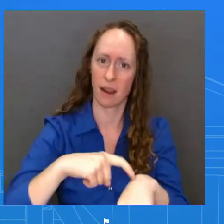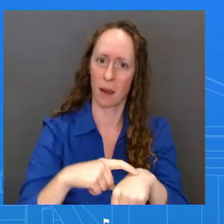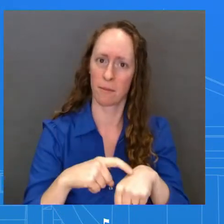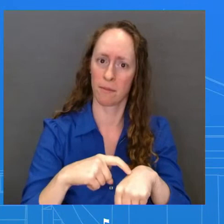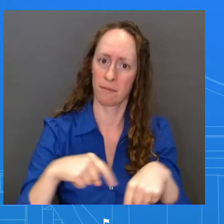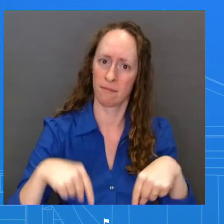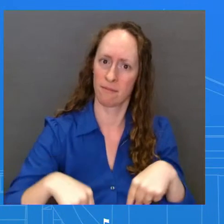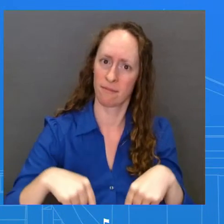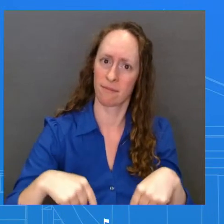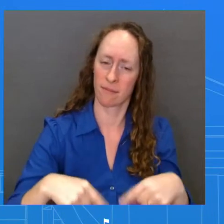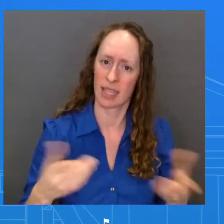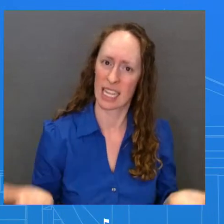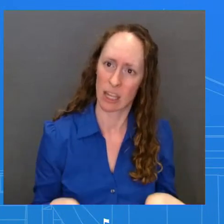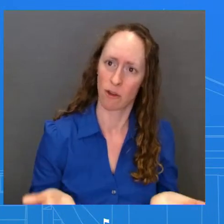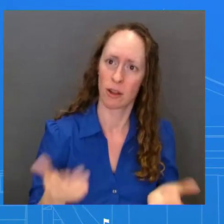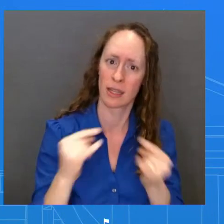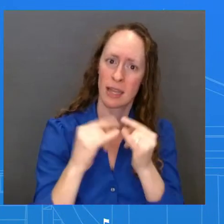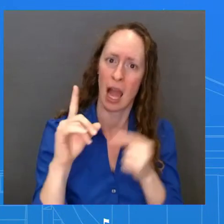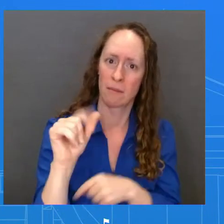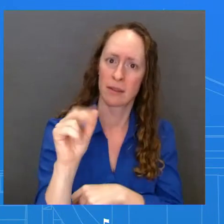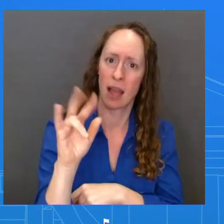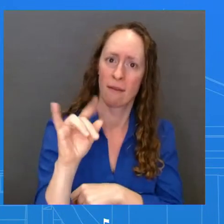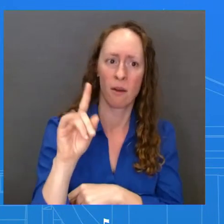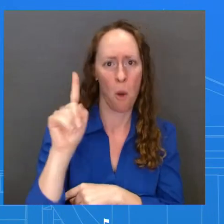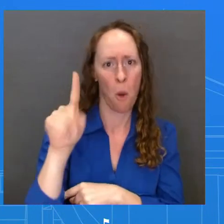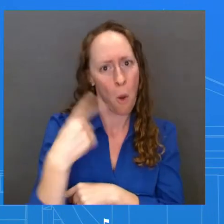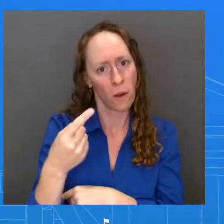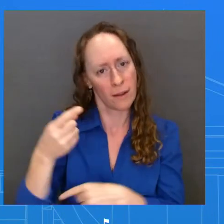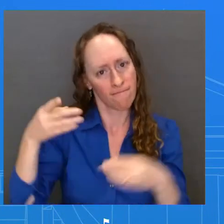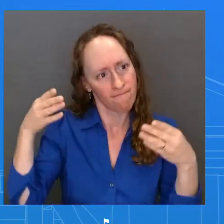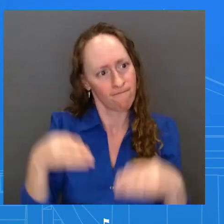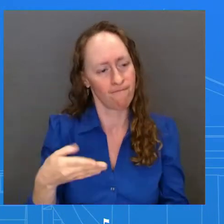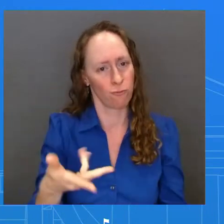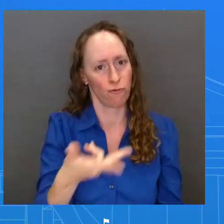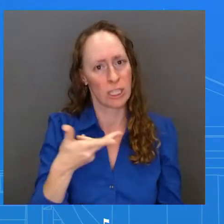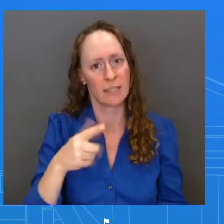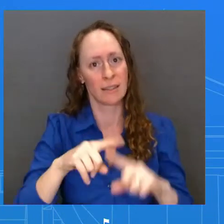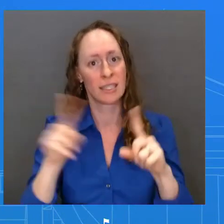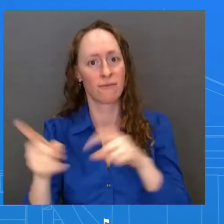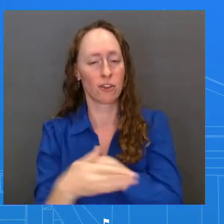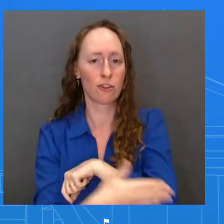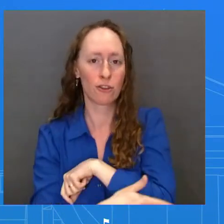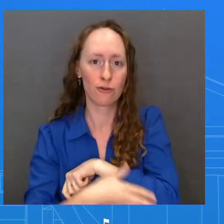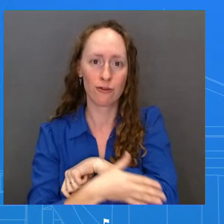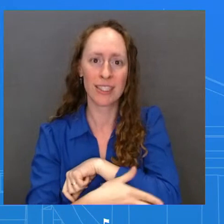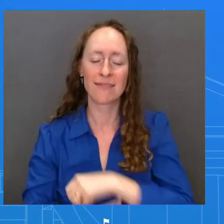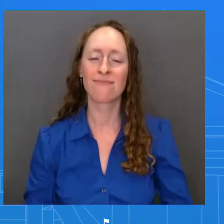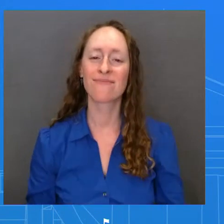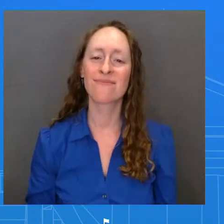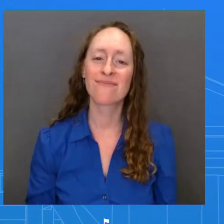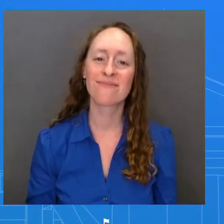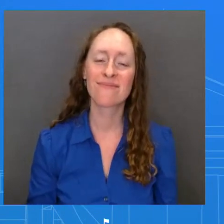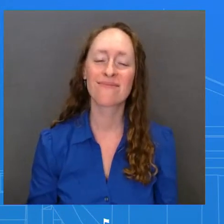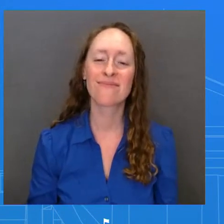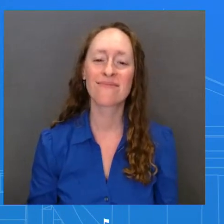Today, we are going to lay a strong foundation for this trilateral partnership to make sure that it's deep,